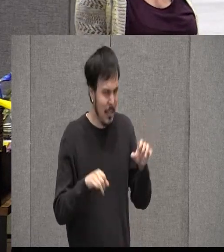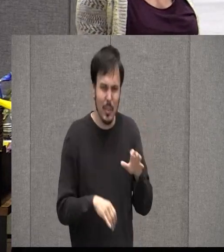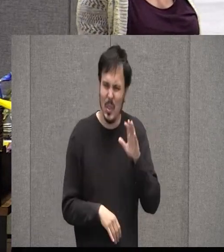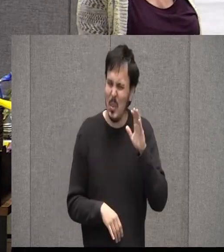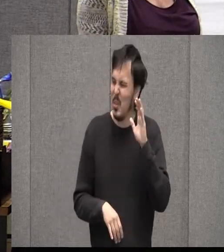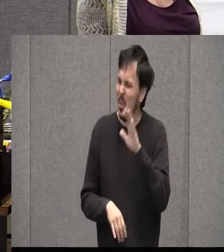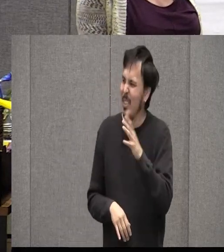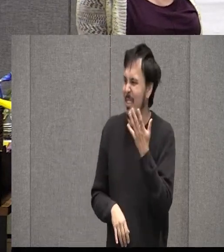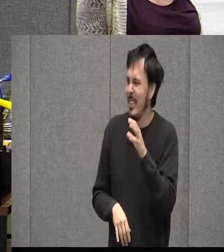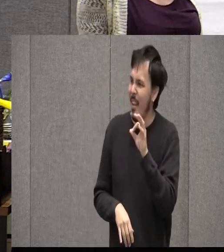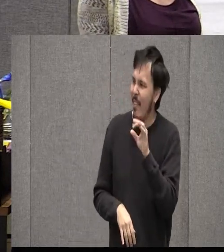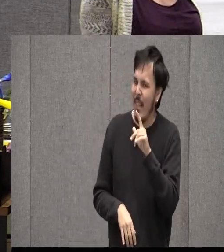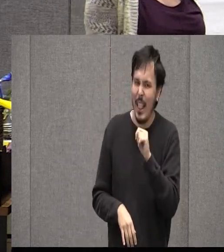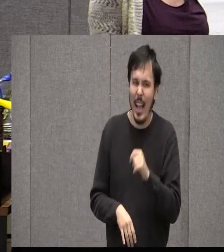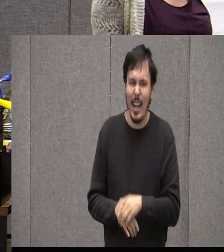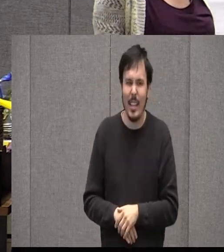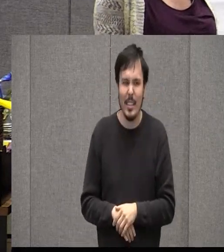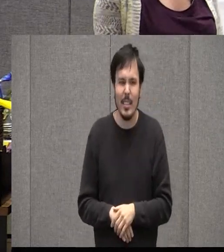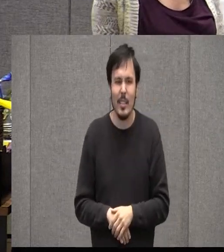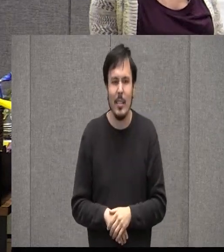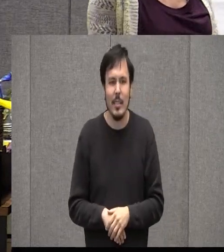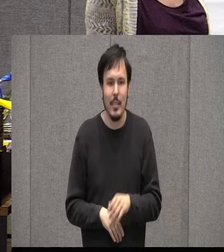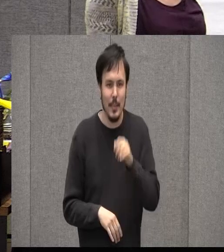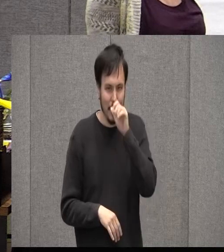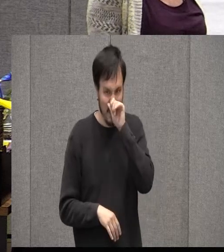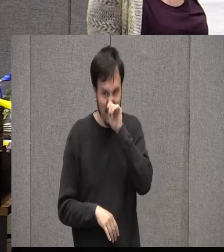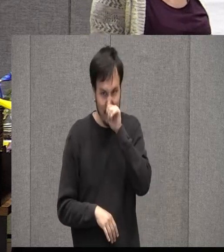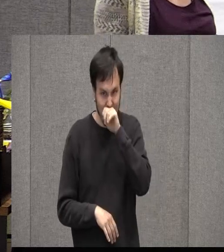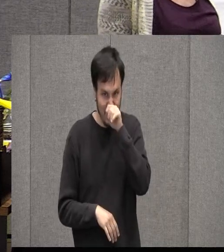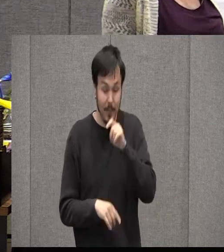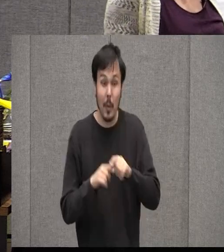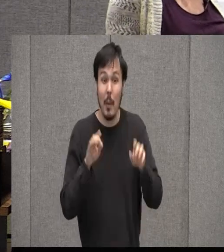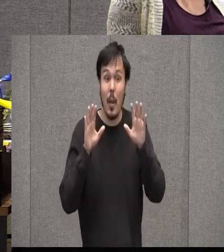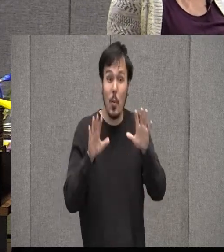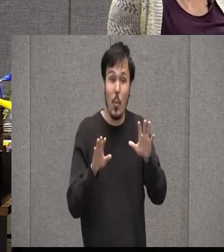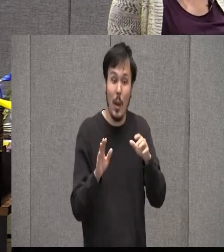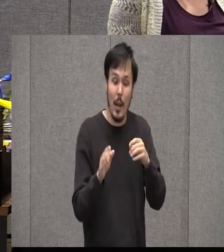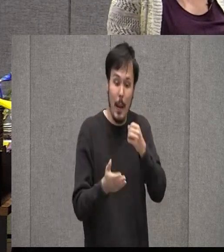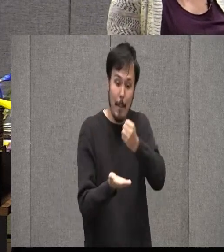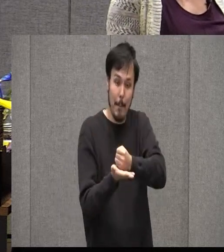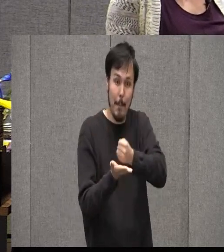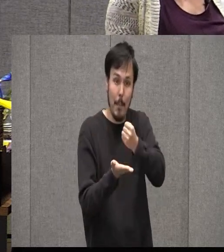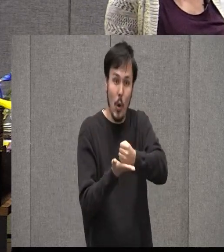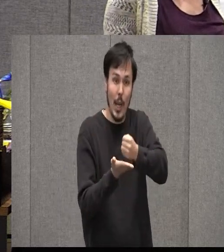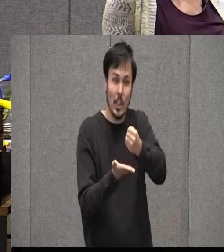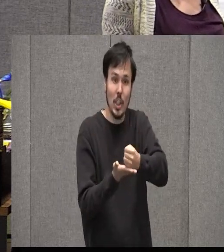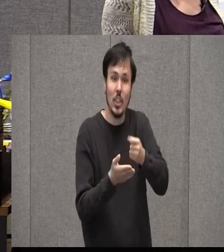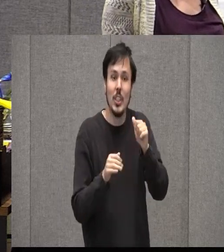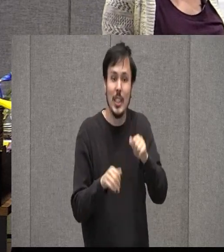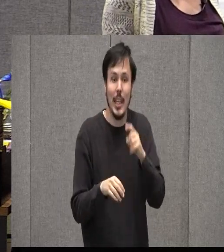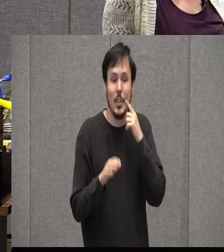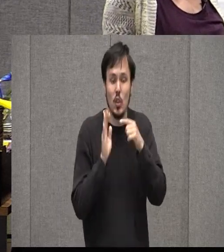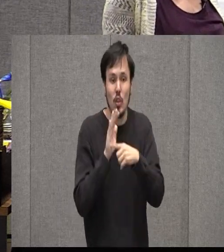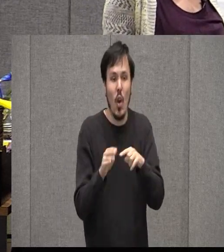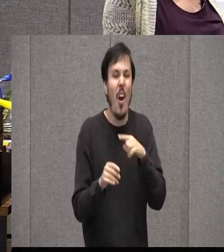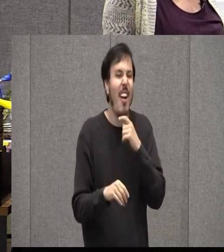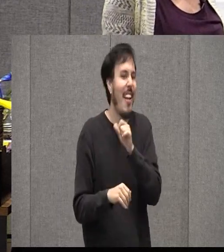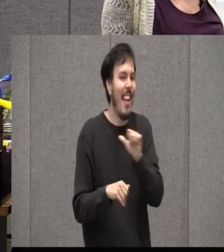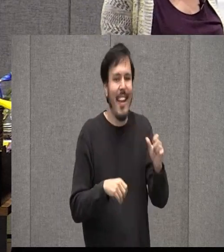Flat, yeah, I thought so. They're a little bit more worn. But they have this great impression that you can get on any kind of clay on the bottom of your shoe,